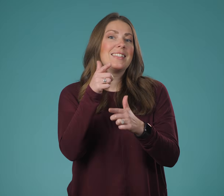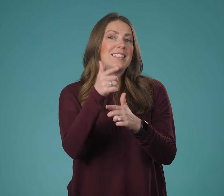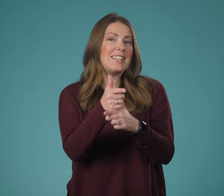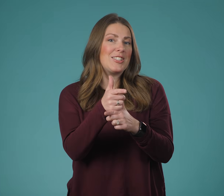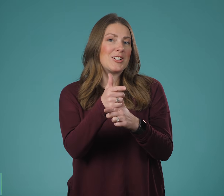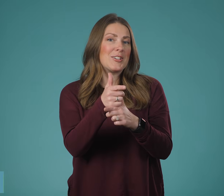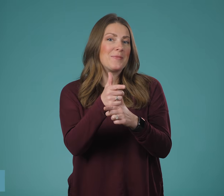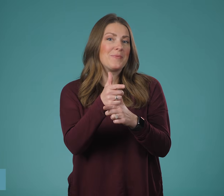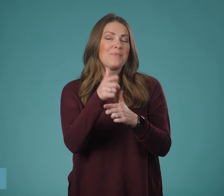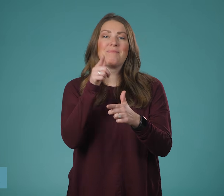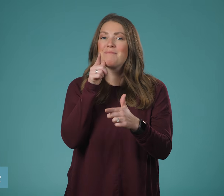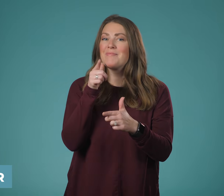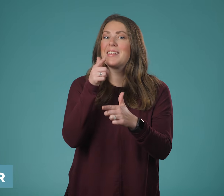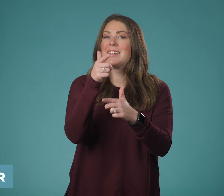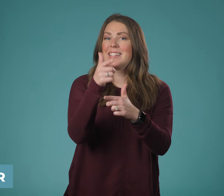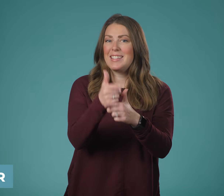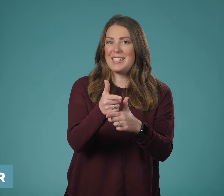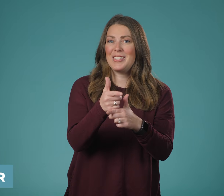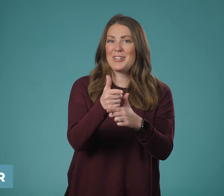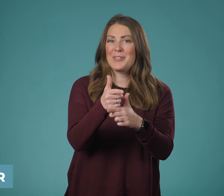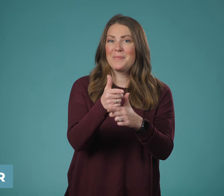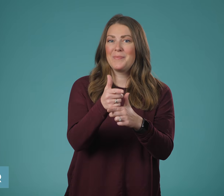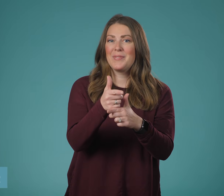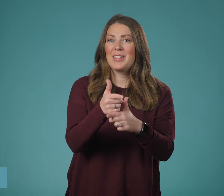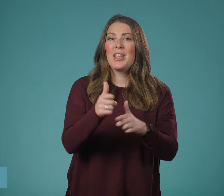Sister.